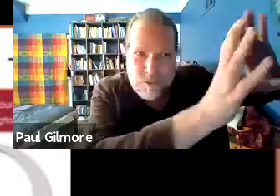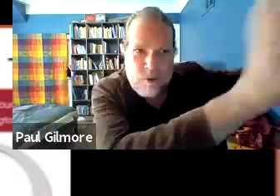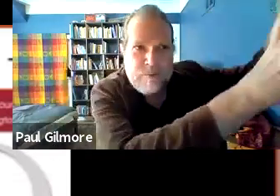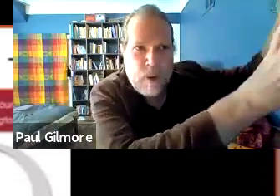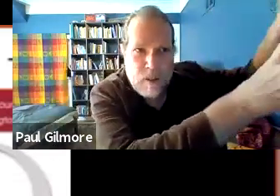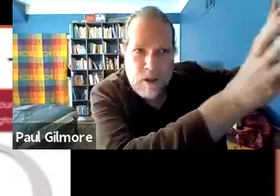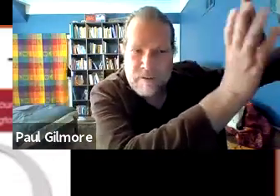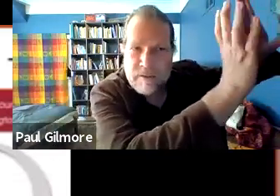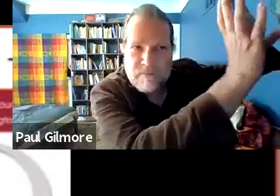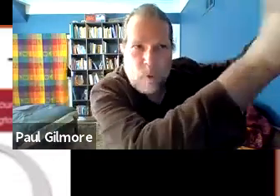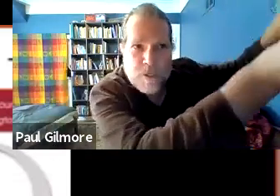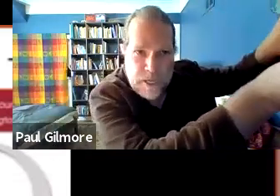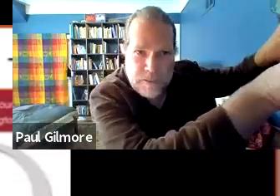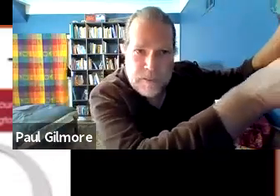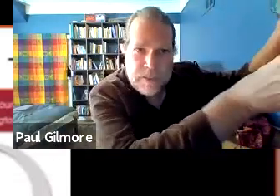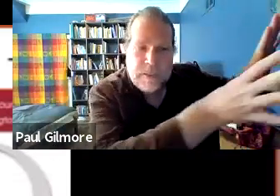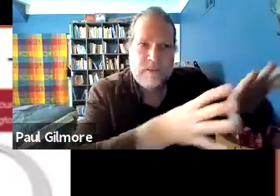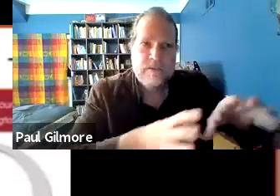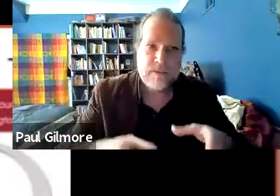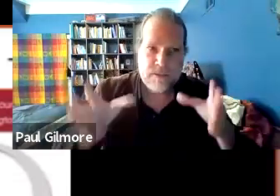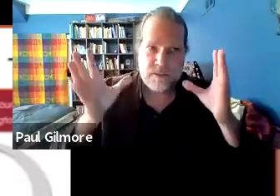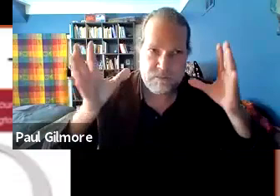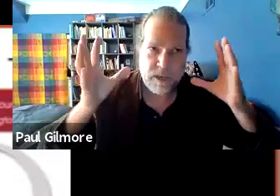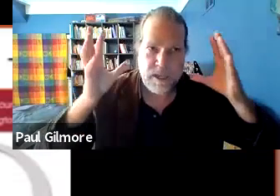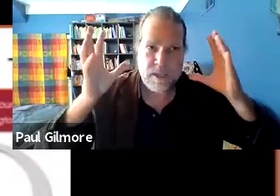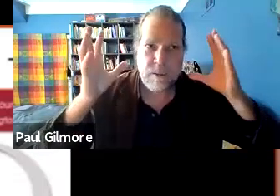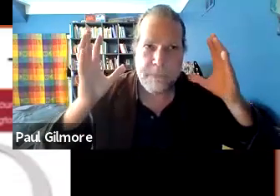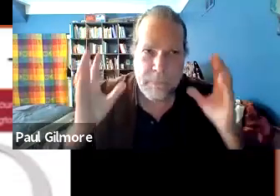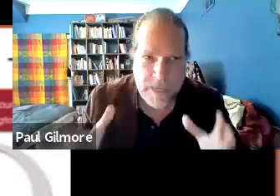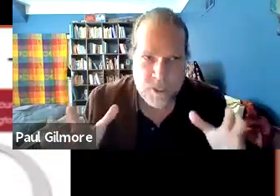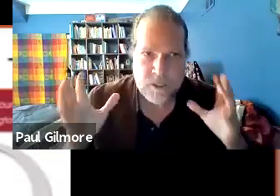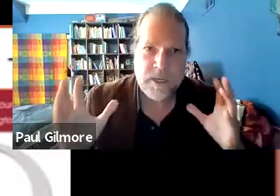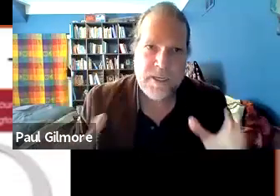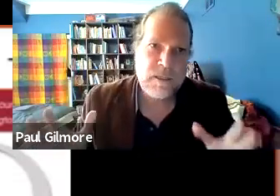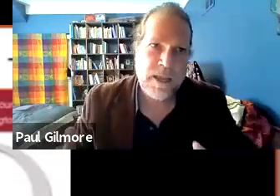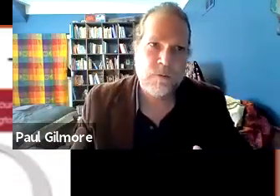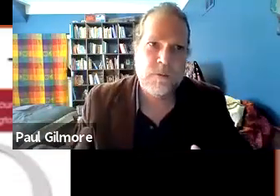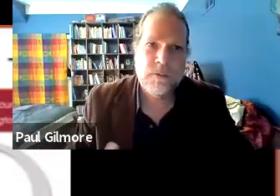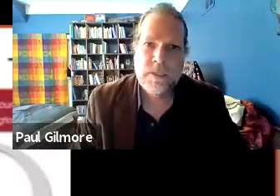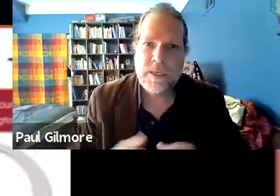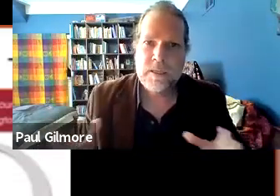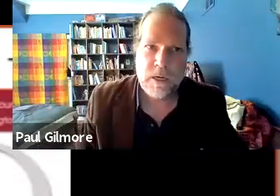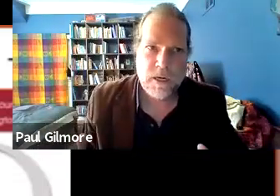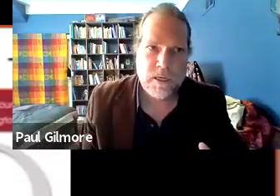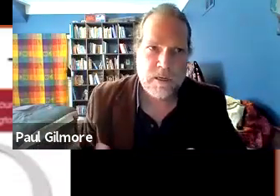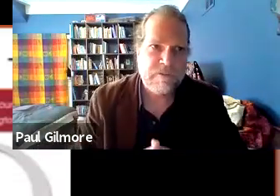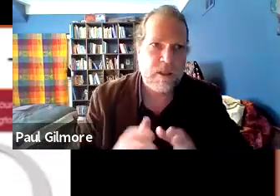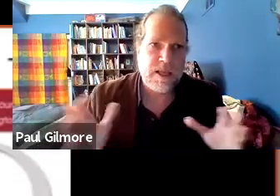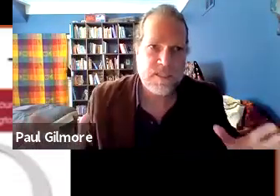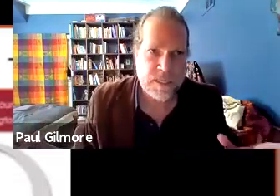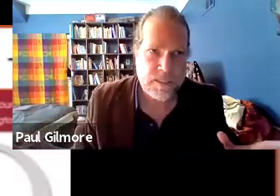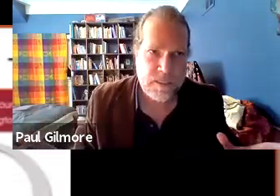goofball off on 4chan. This is a major intellectual in America for the last 60